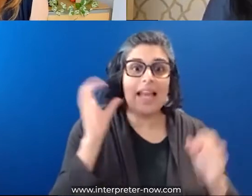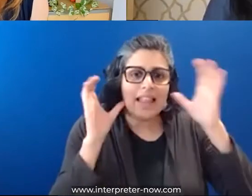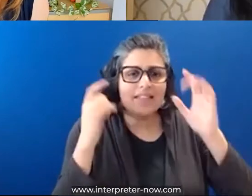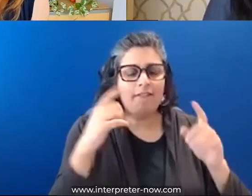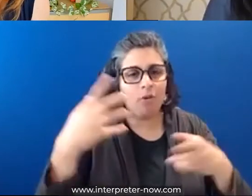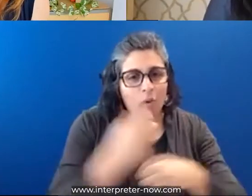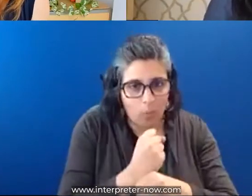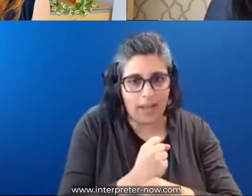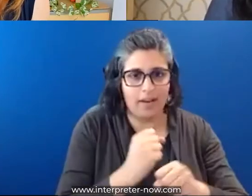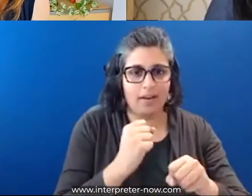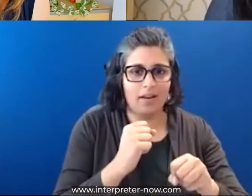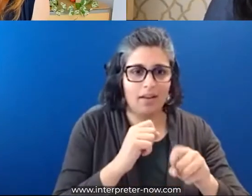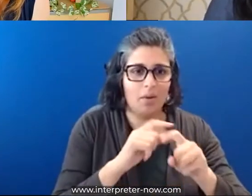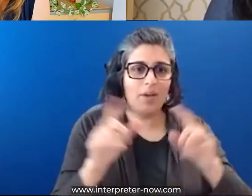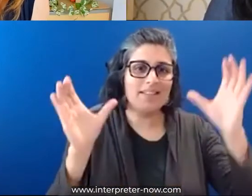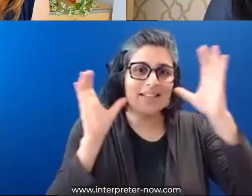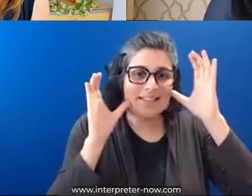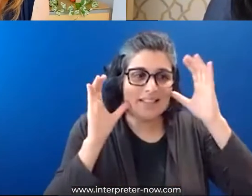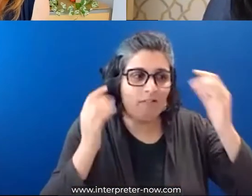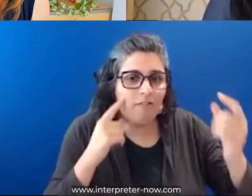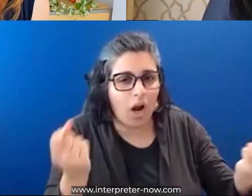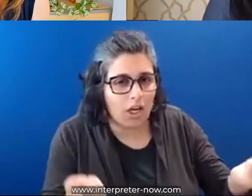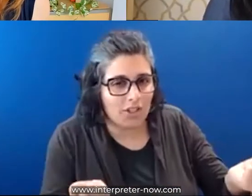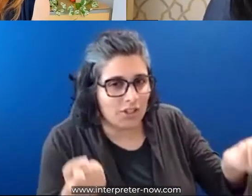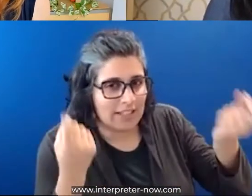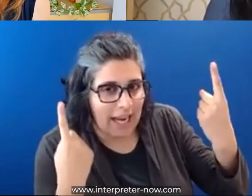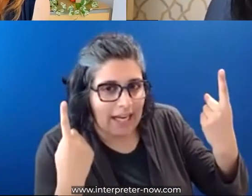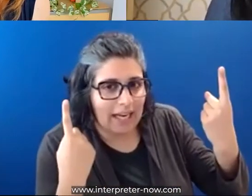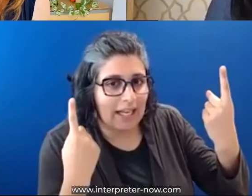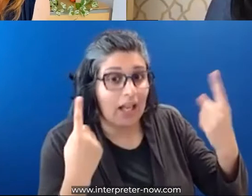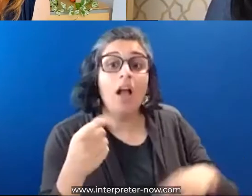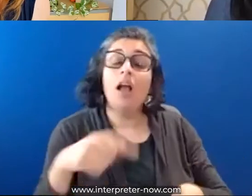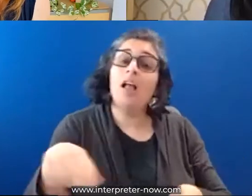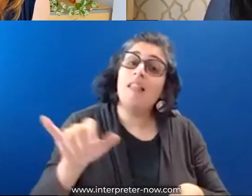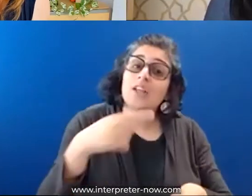but listening to understand, because like you said, we all have different motivations.